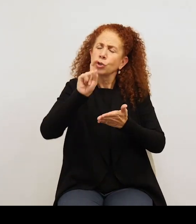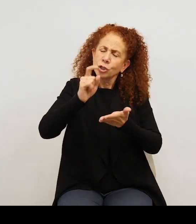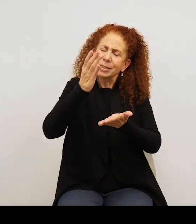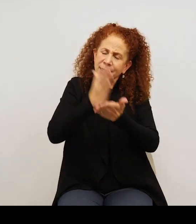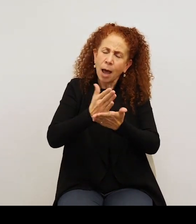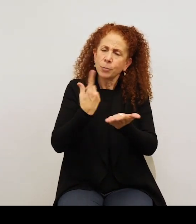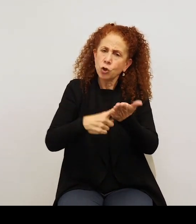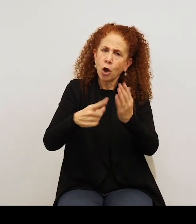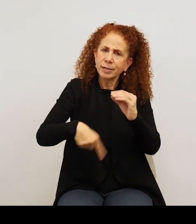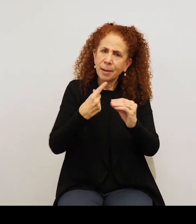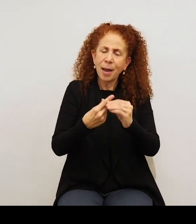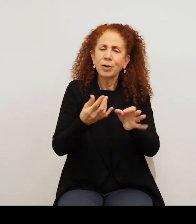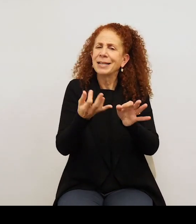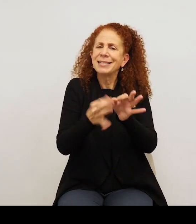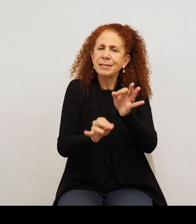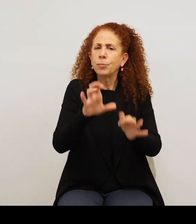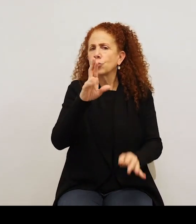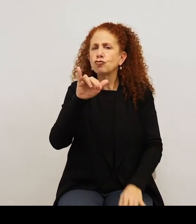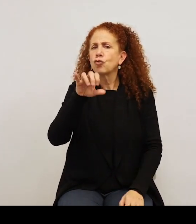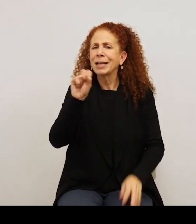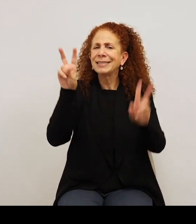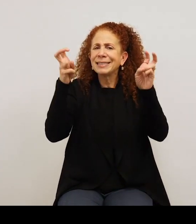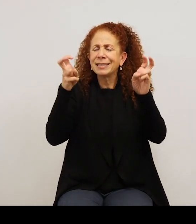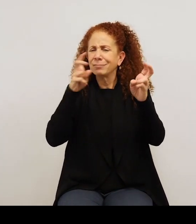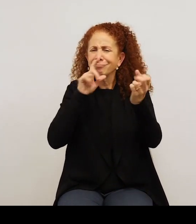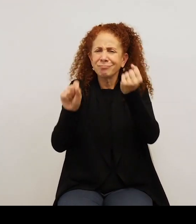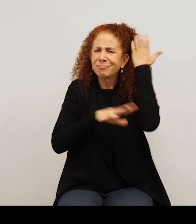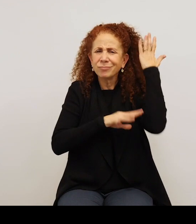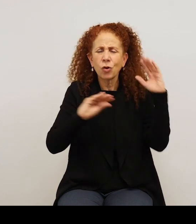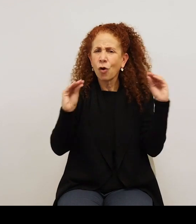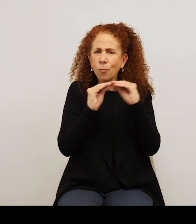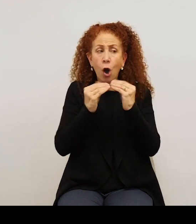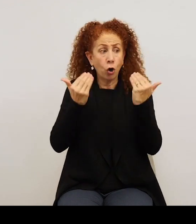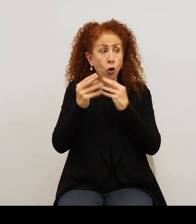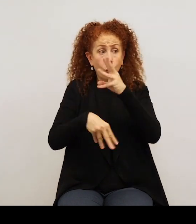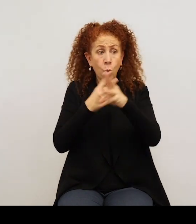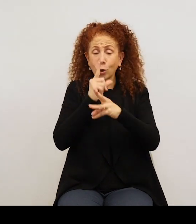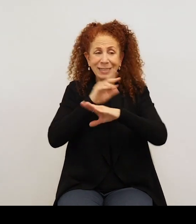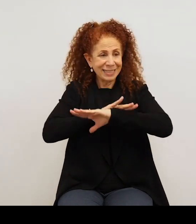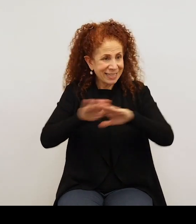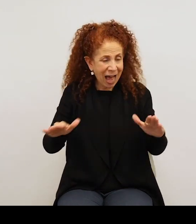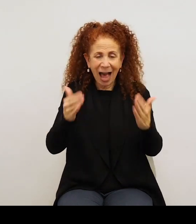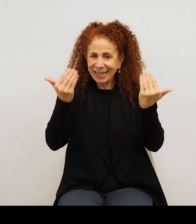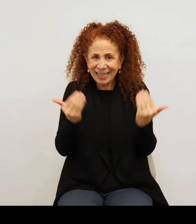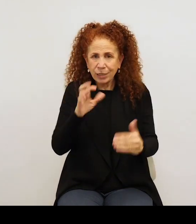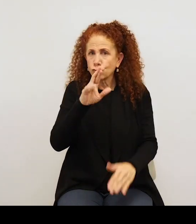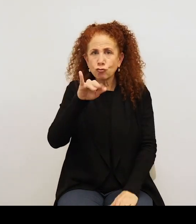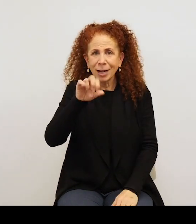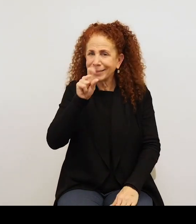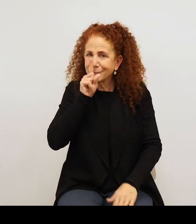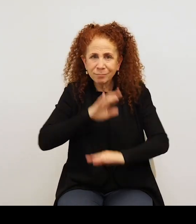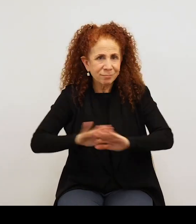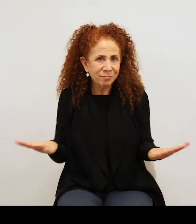about a supposed crisis. Our current world is not in crisis.